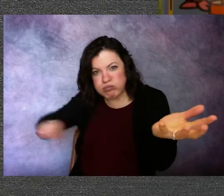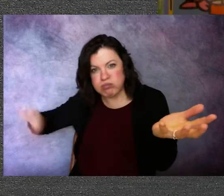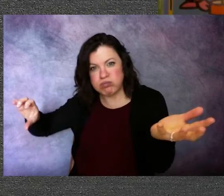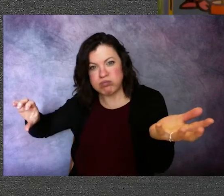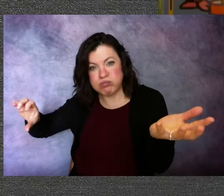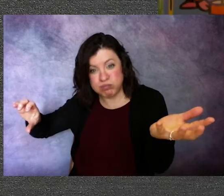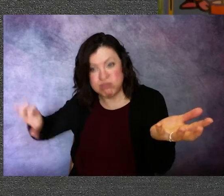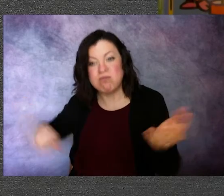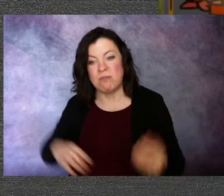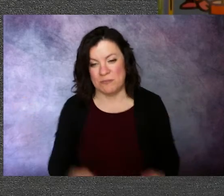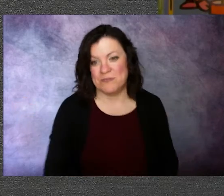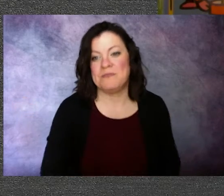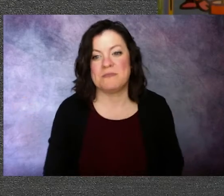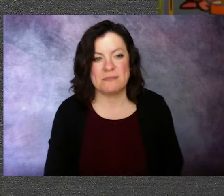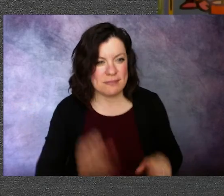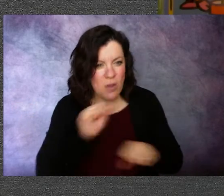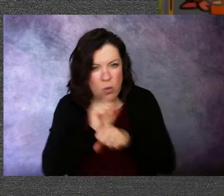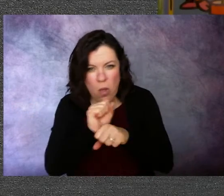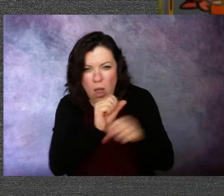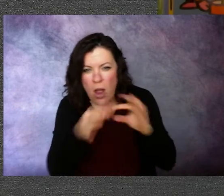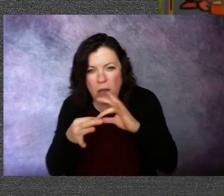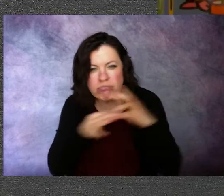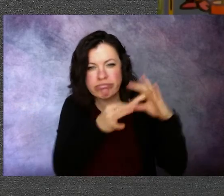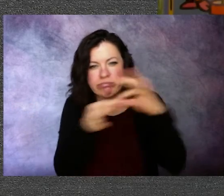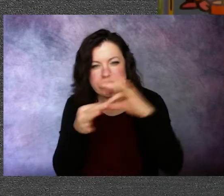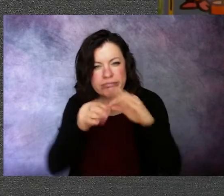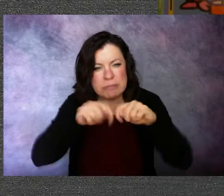Everybody's working together as a team to get a project done.